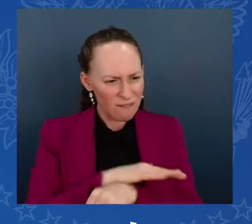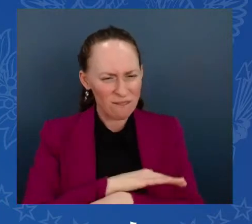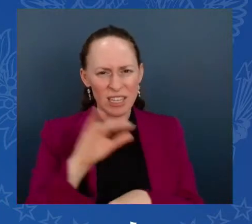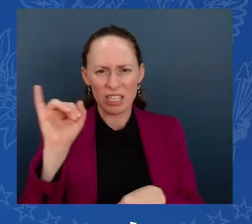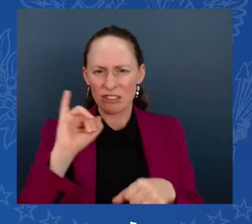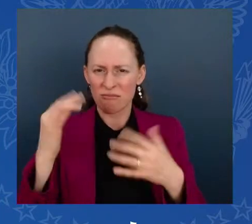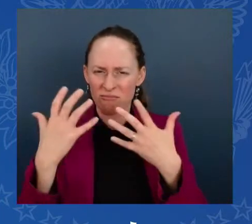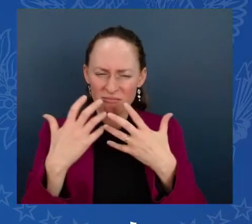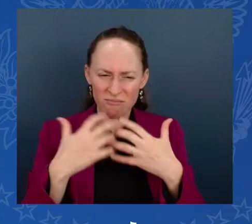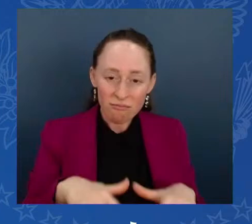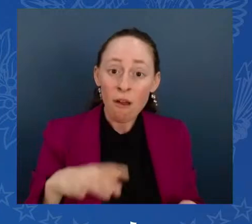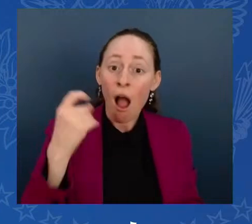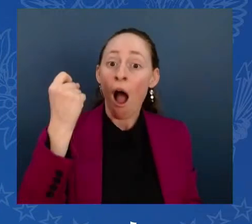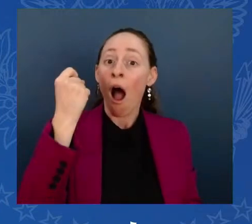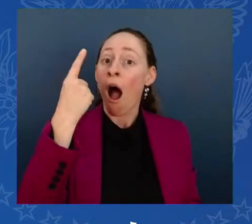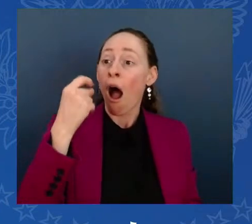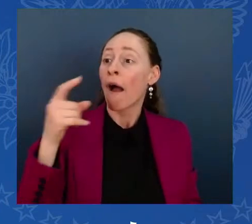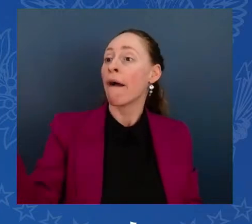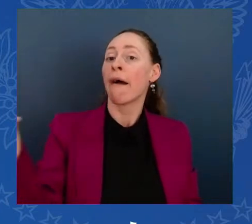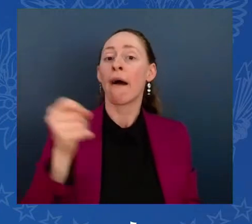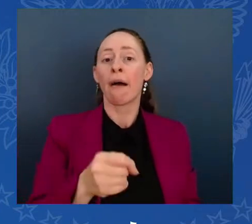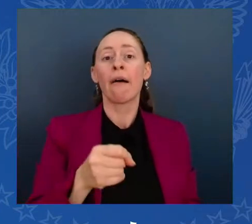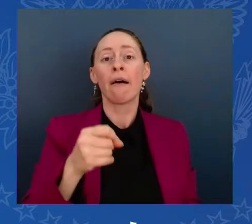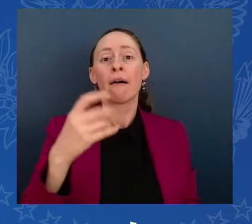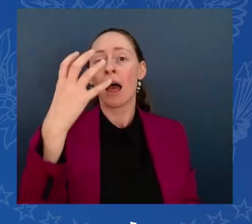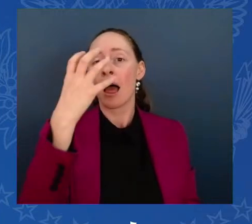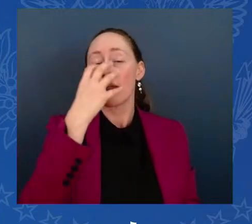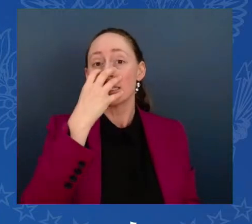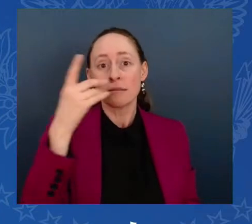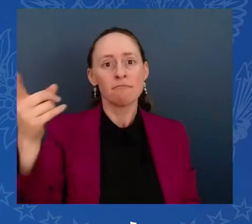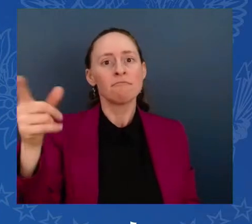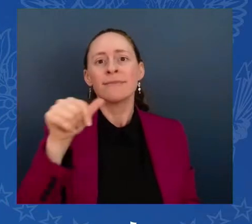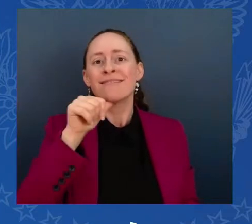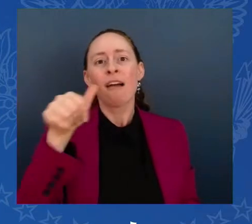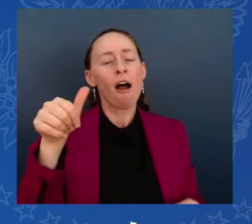for another thousand dollars. But we're stopping that too.